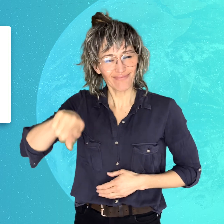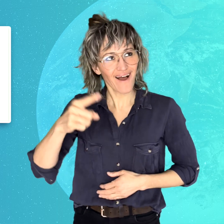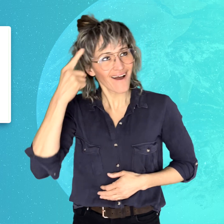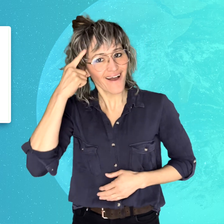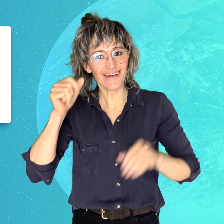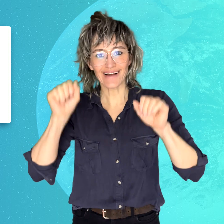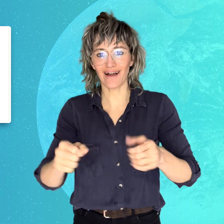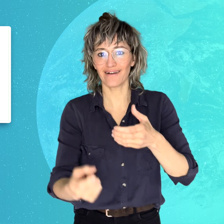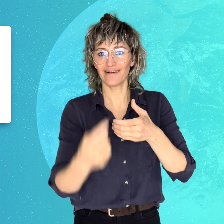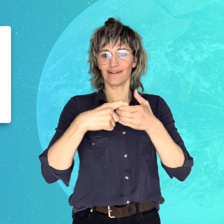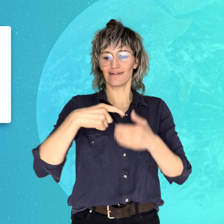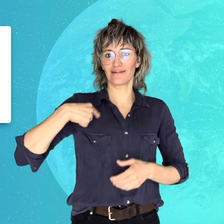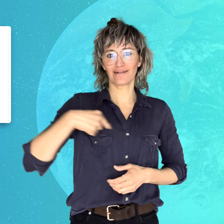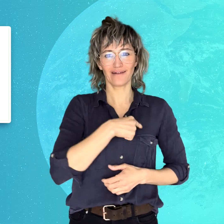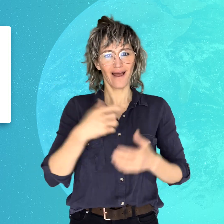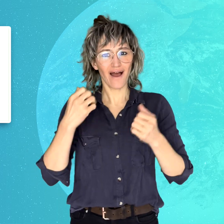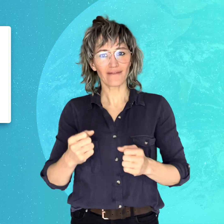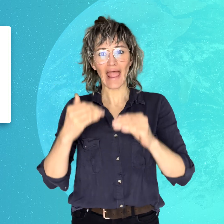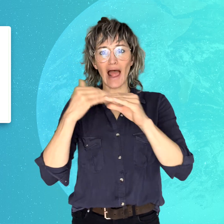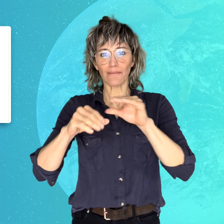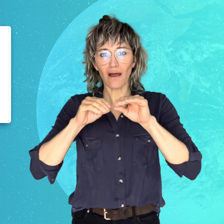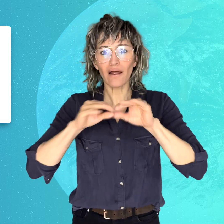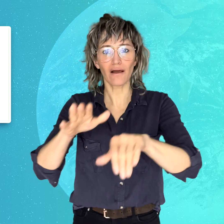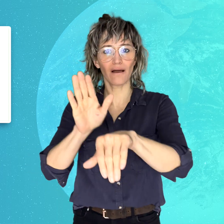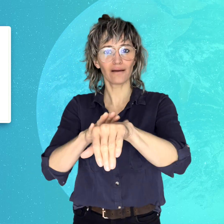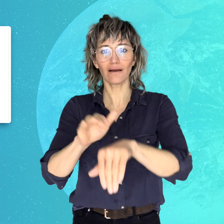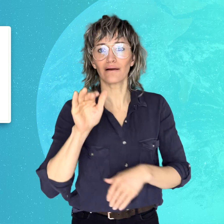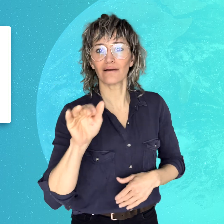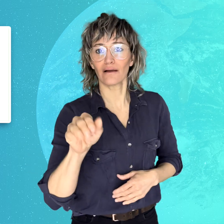Be sure to subscribe to our email newsletter